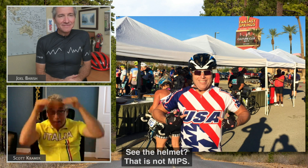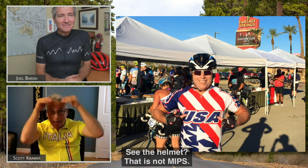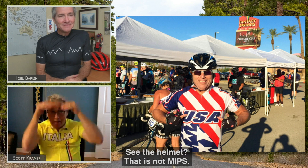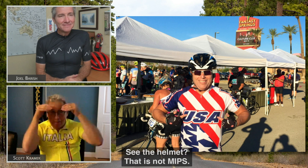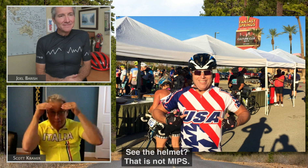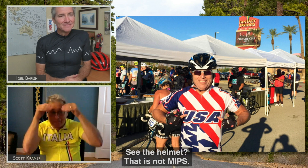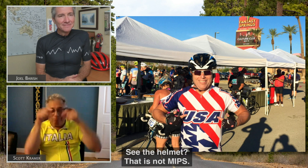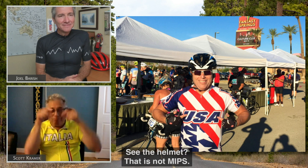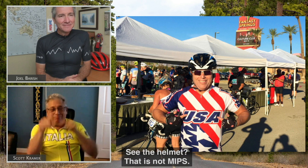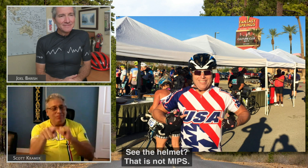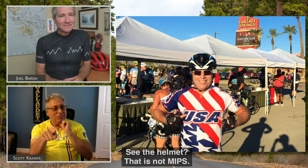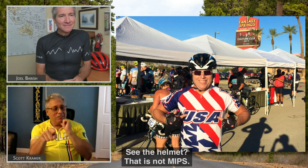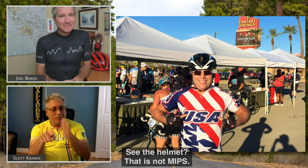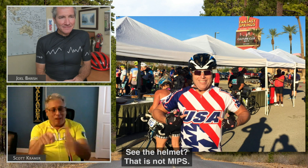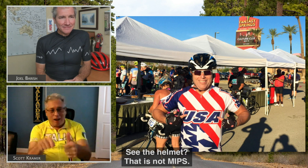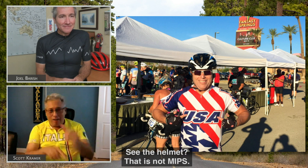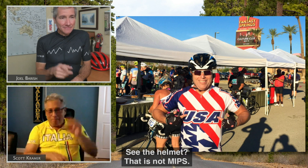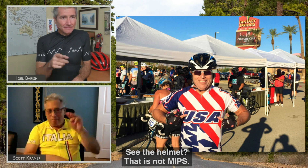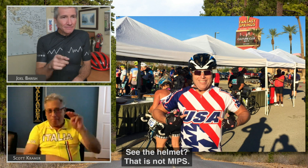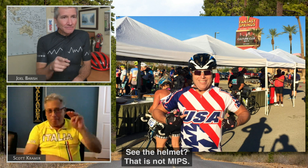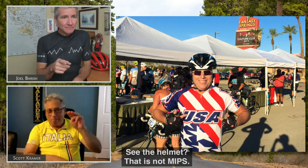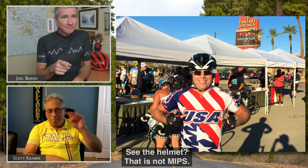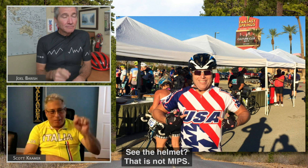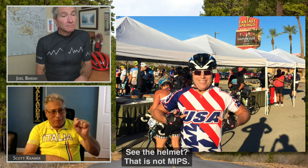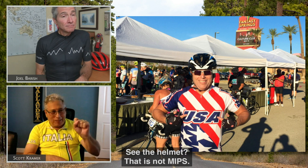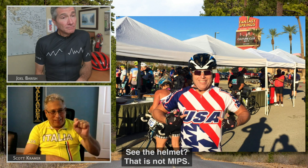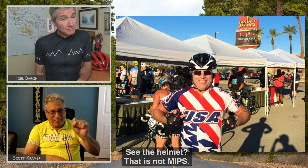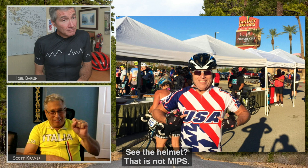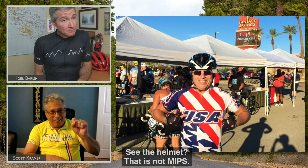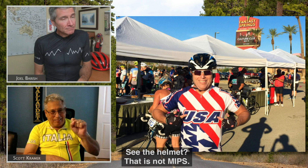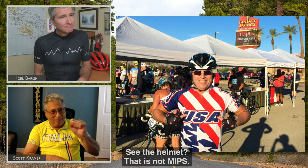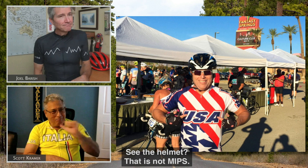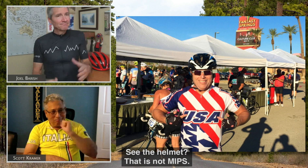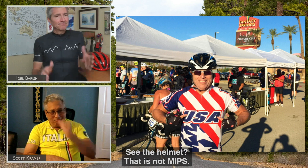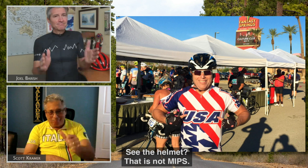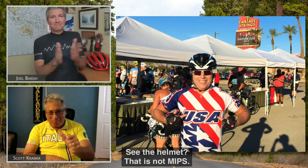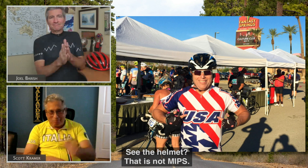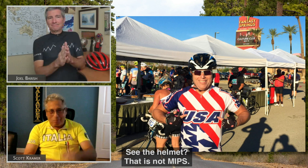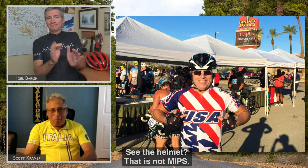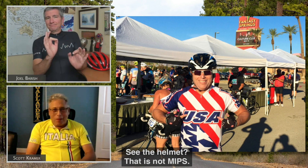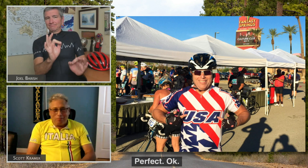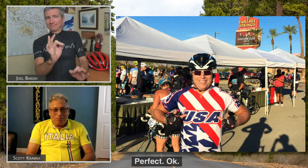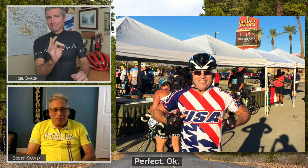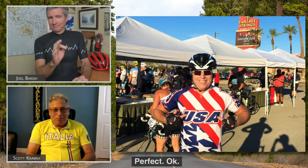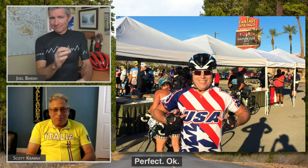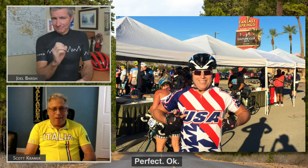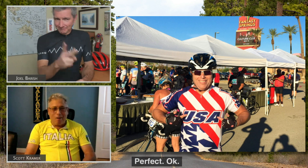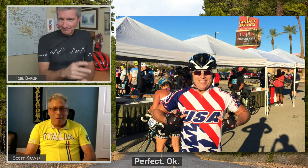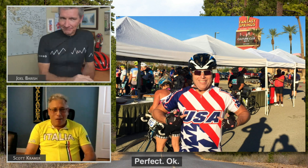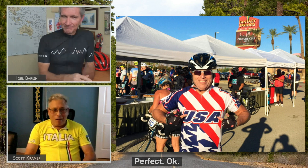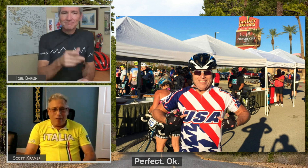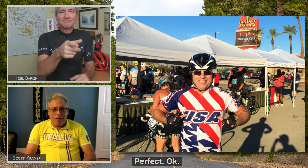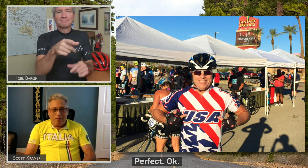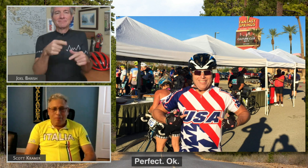See the helmet? That is not MIPS. Perfect. Ok.